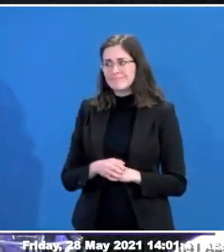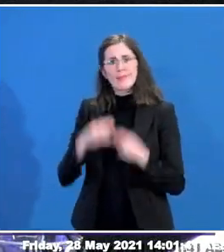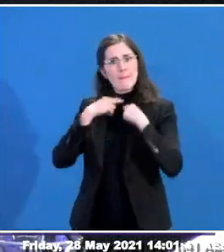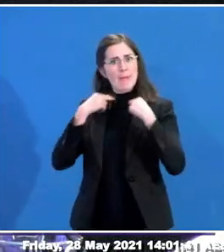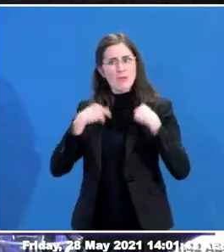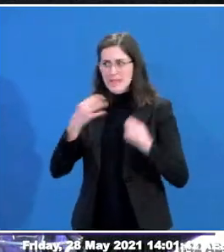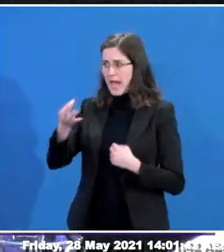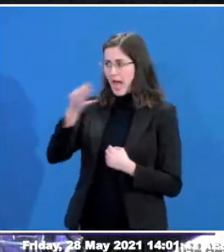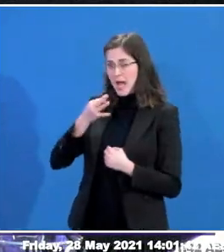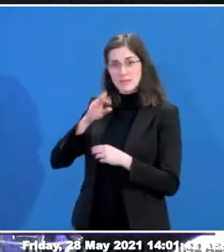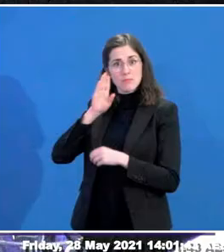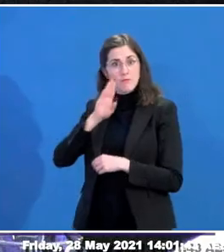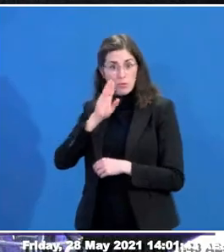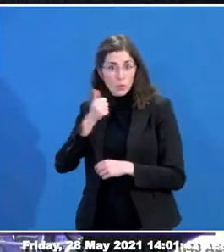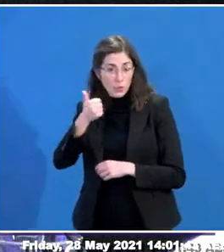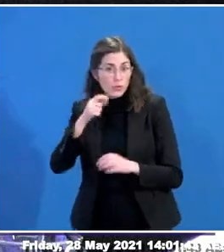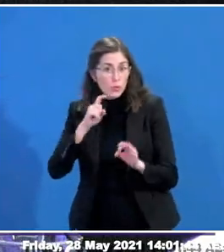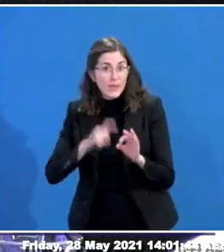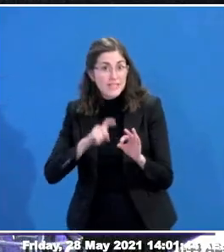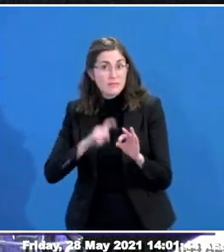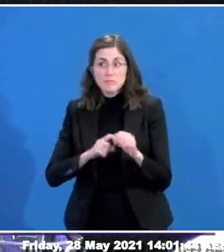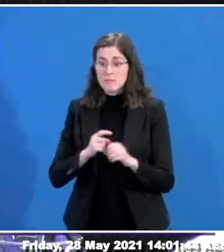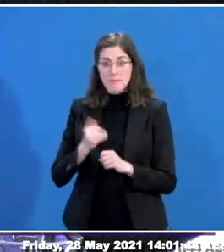quite often people with disability who are at risk of homelessness,